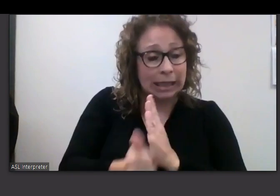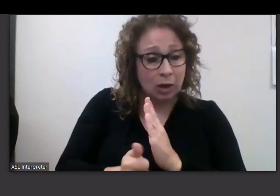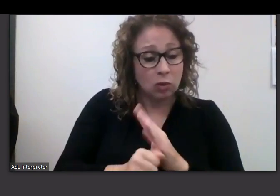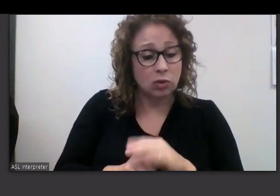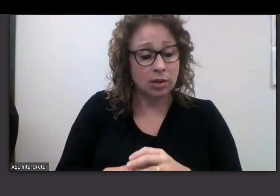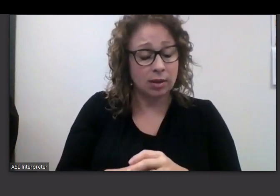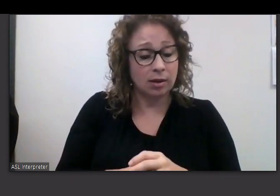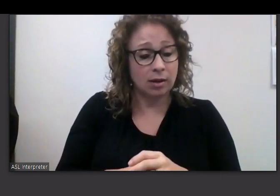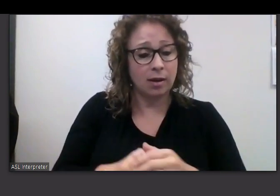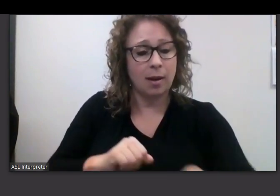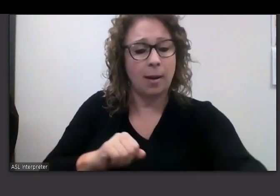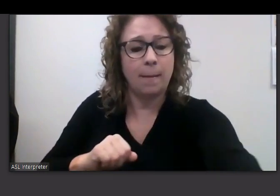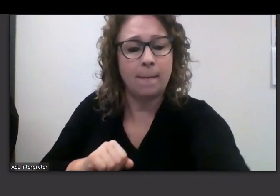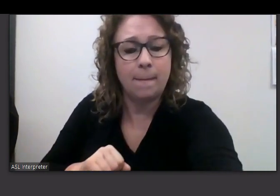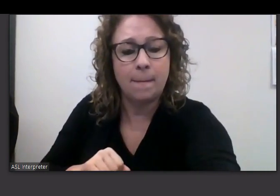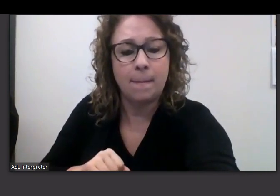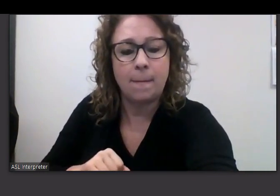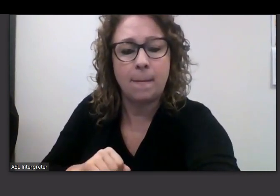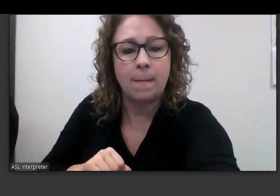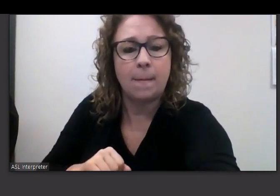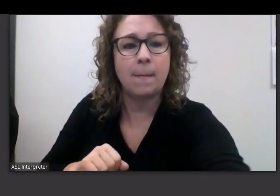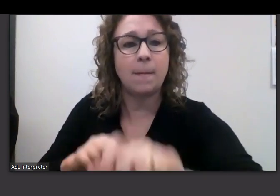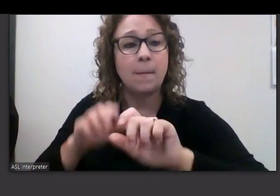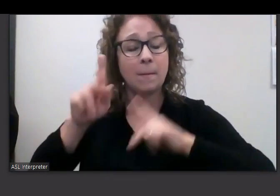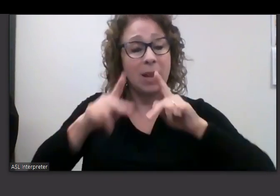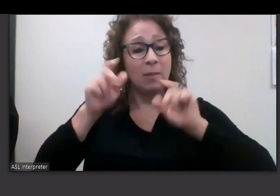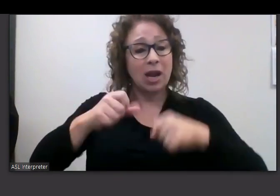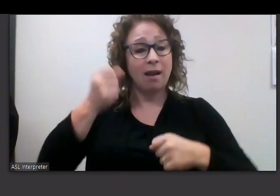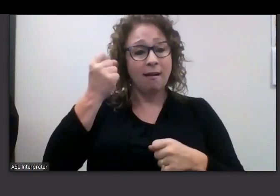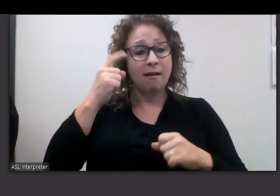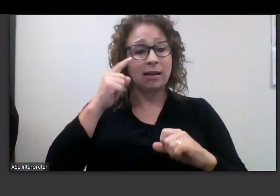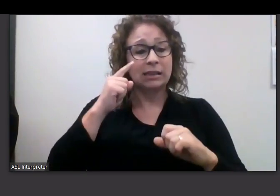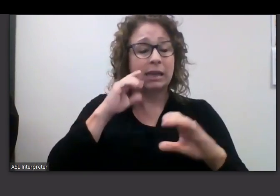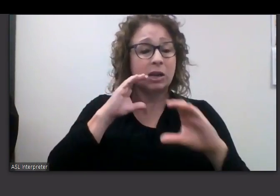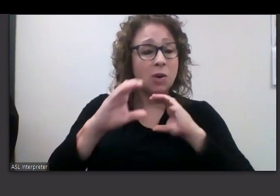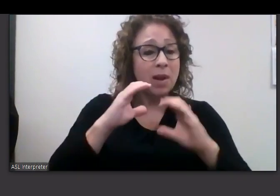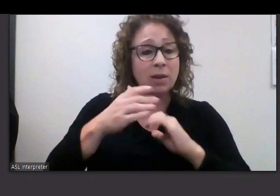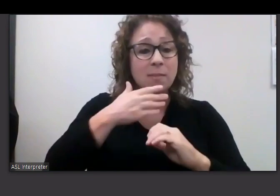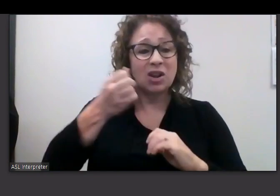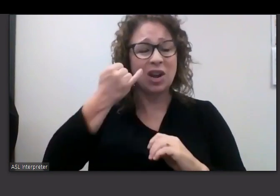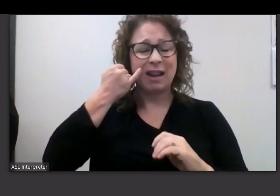People can understand dialogue better whenever there is background noise